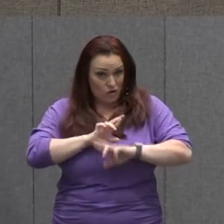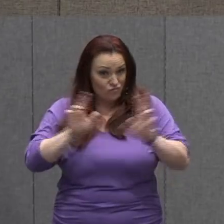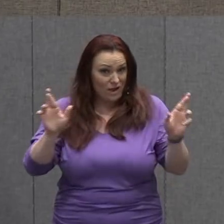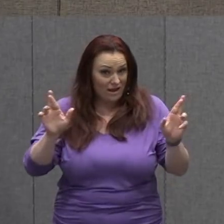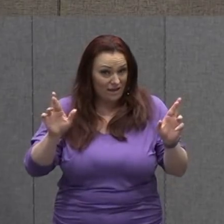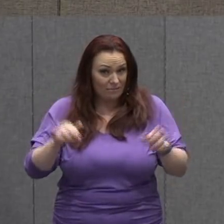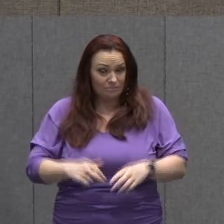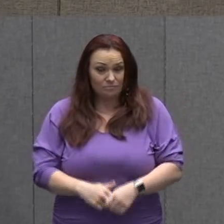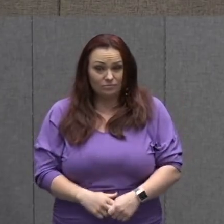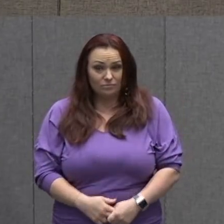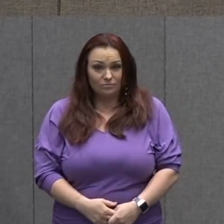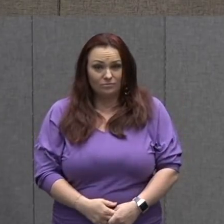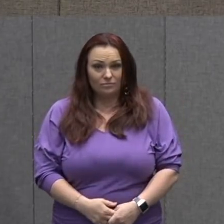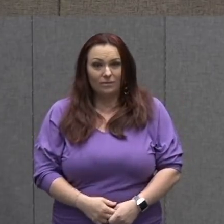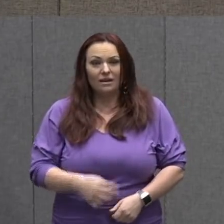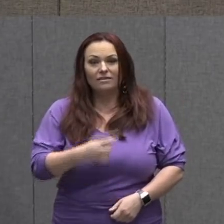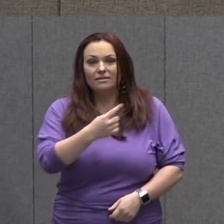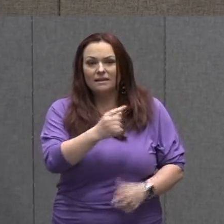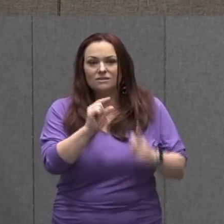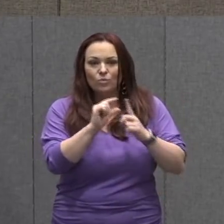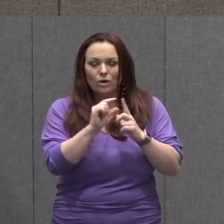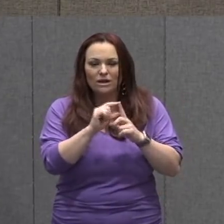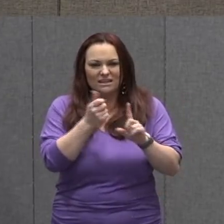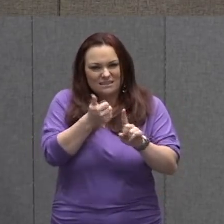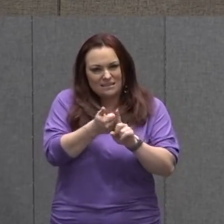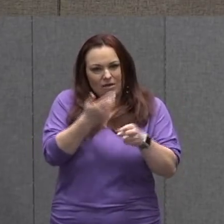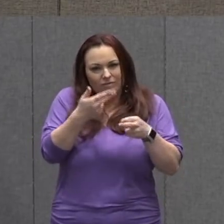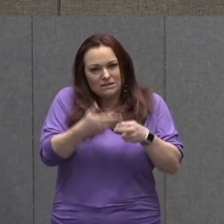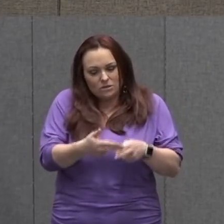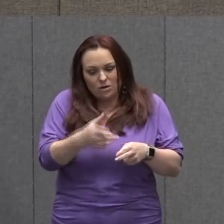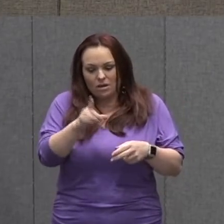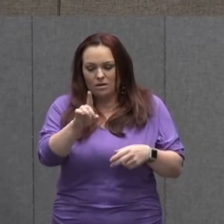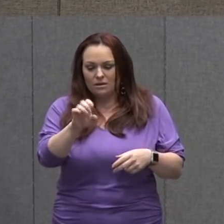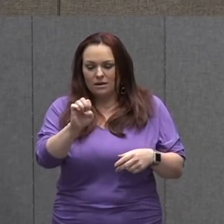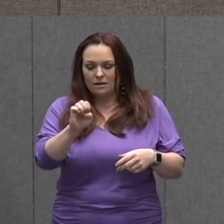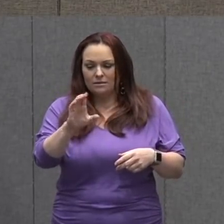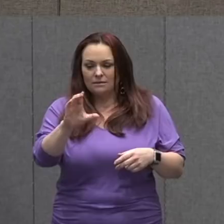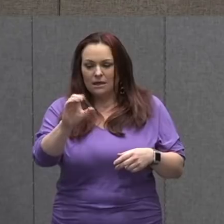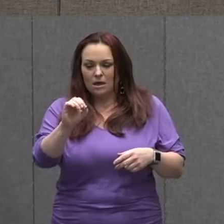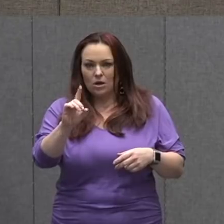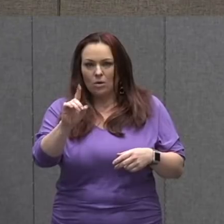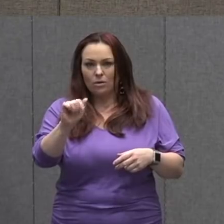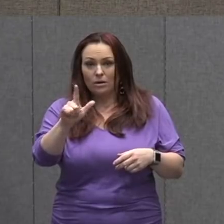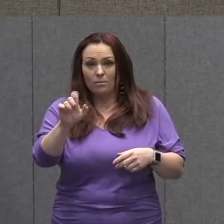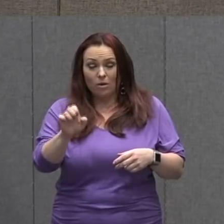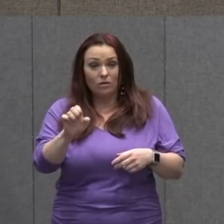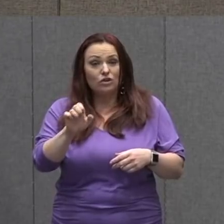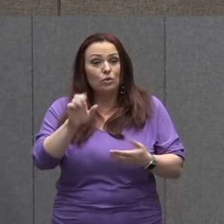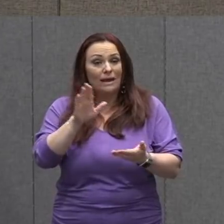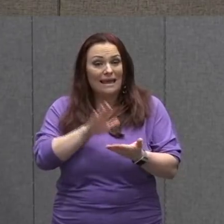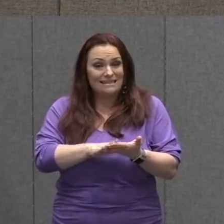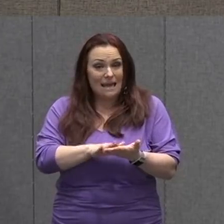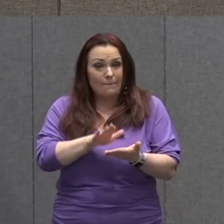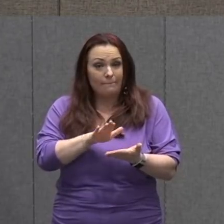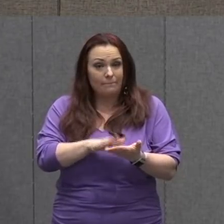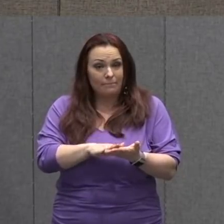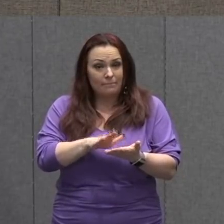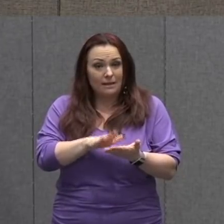This is a decodable word. That means you can tap it out. Can you go ahead and read this word out loud?